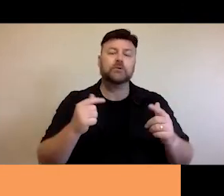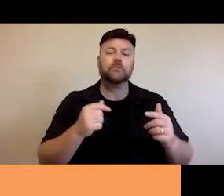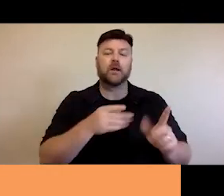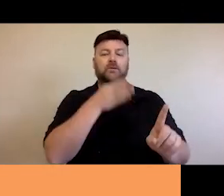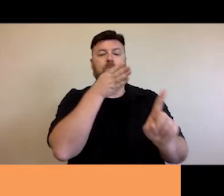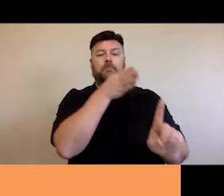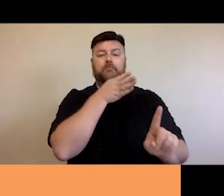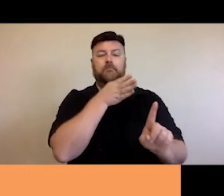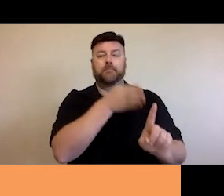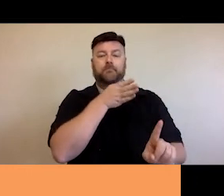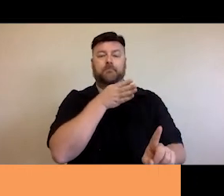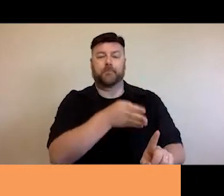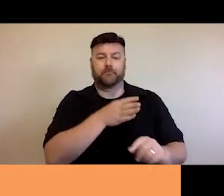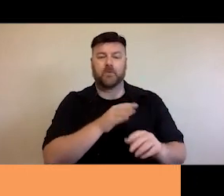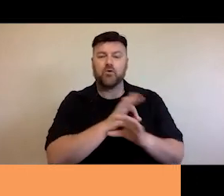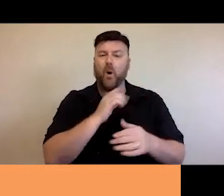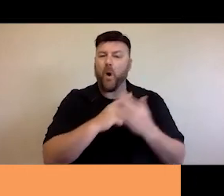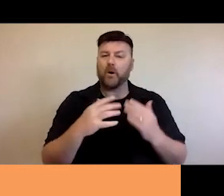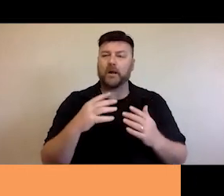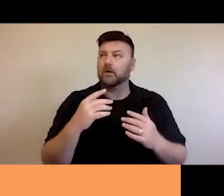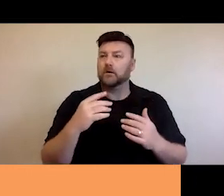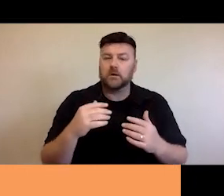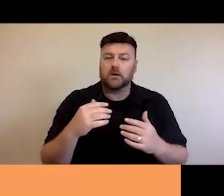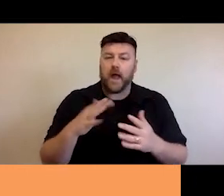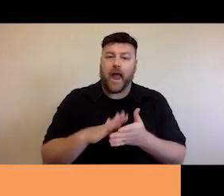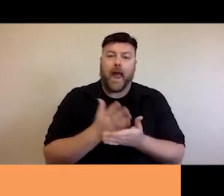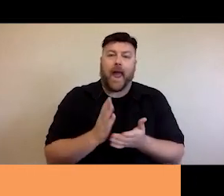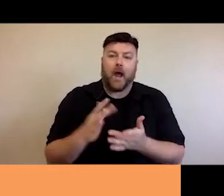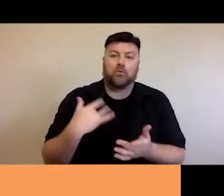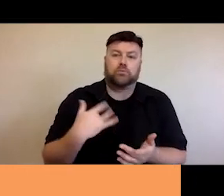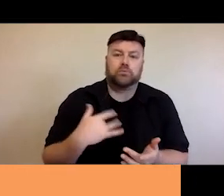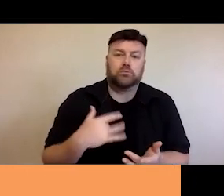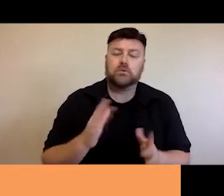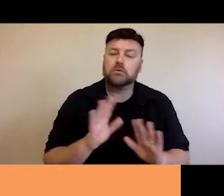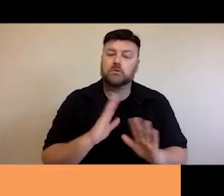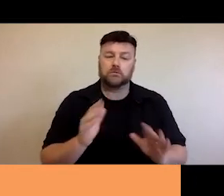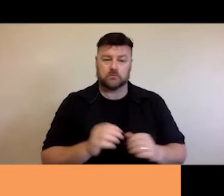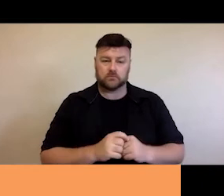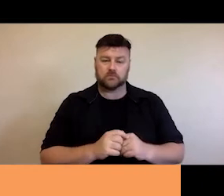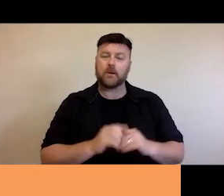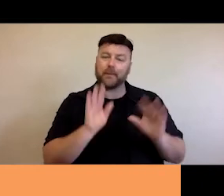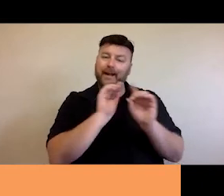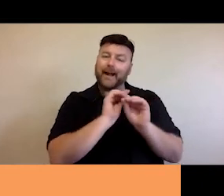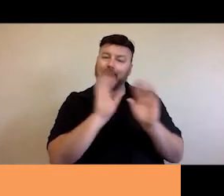Survival and a little bit more. Be clear about your objectives. The second thing that we do in our way of